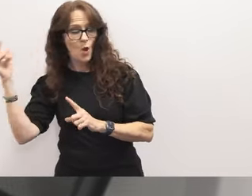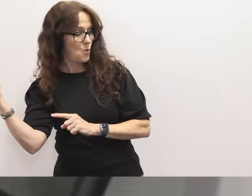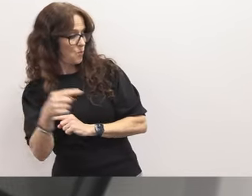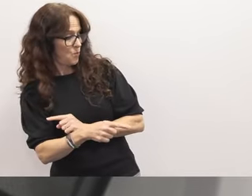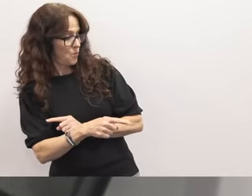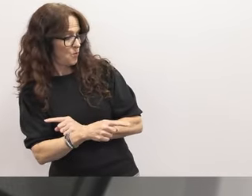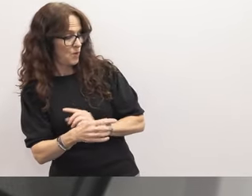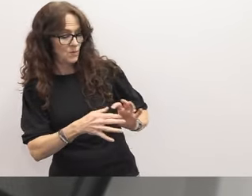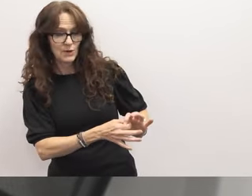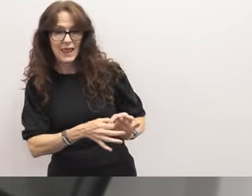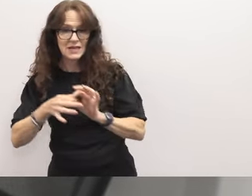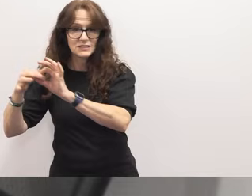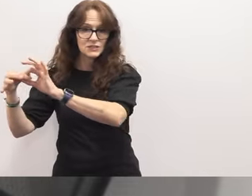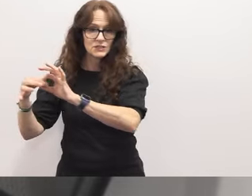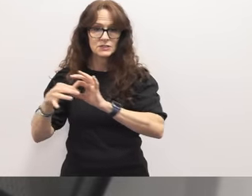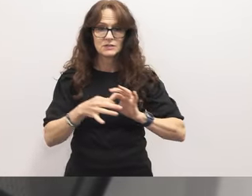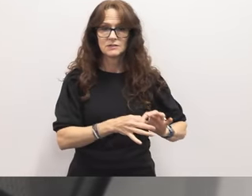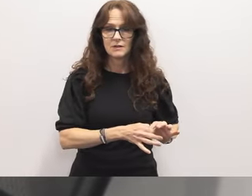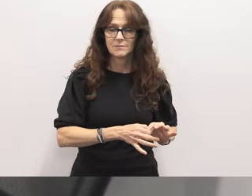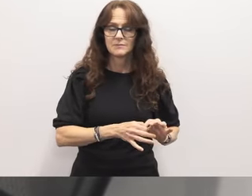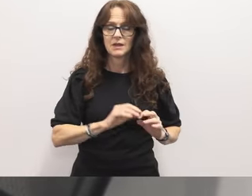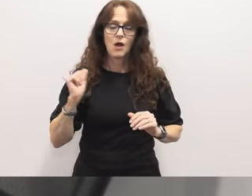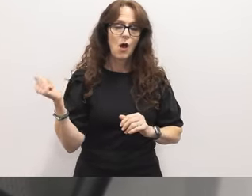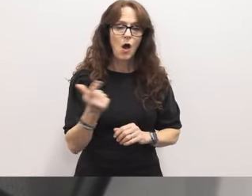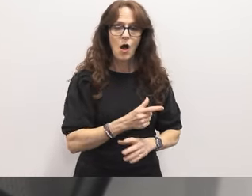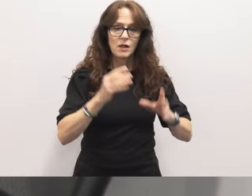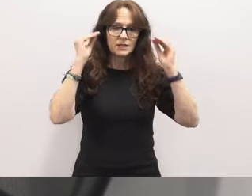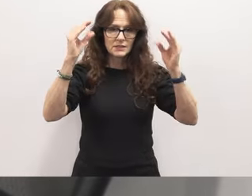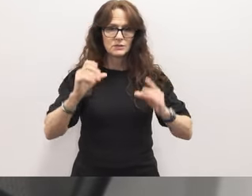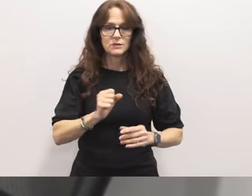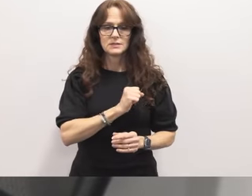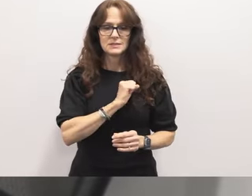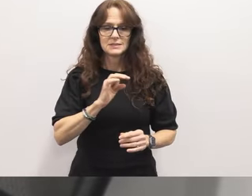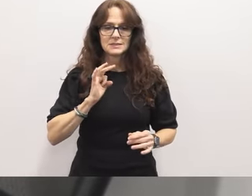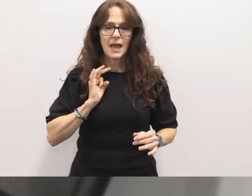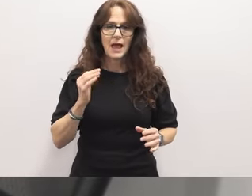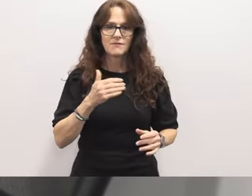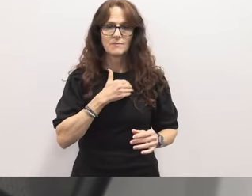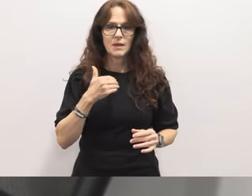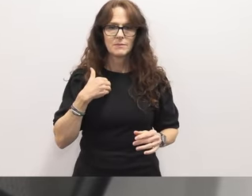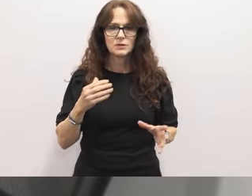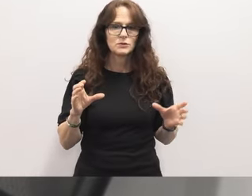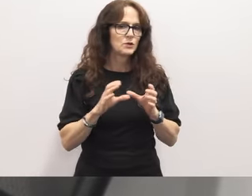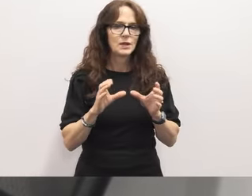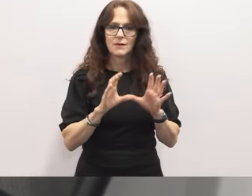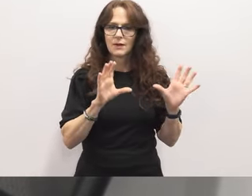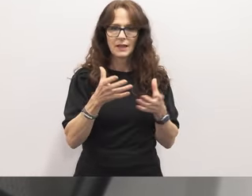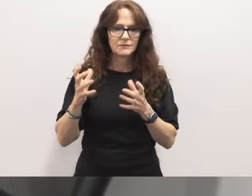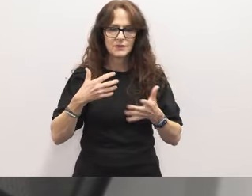All of our teachers, staff members, certificate classified, doesn't matter.